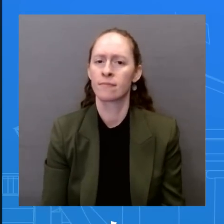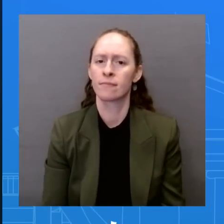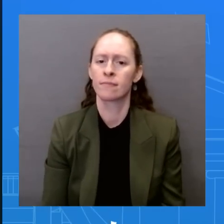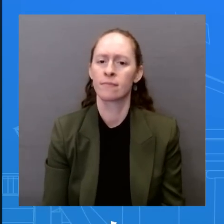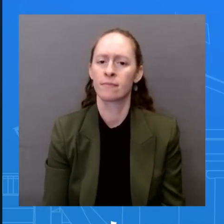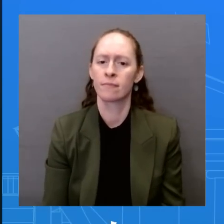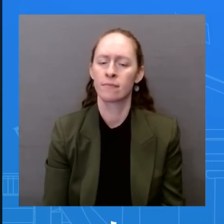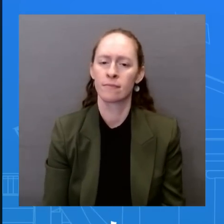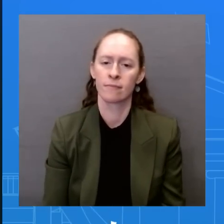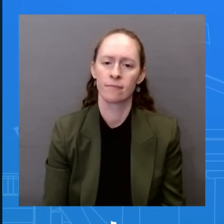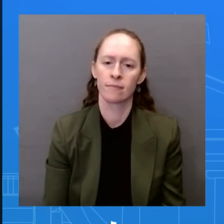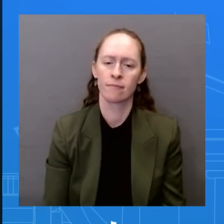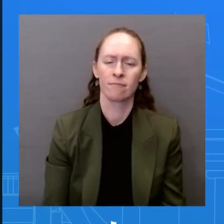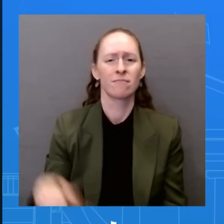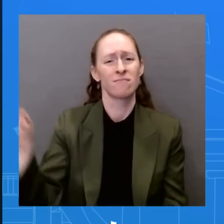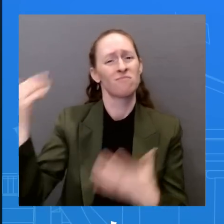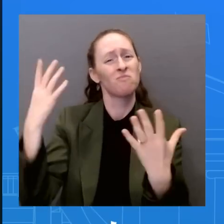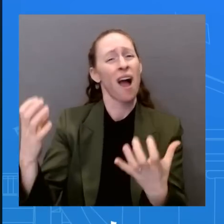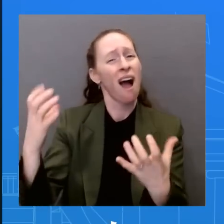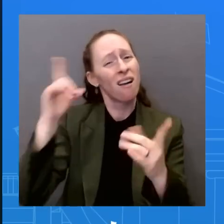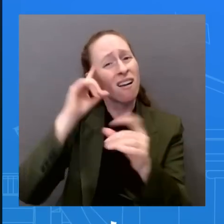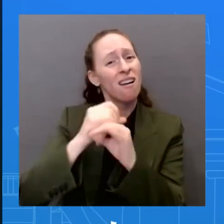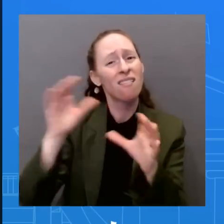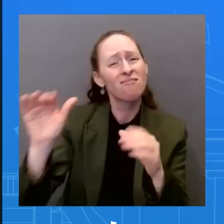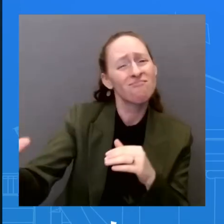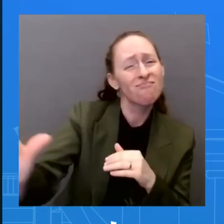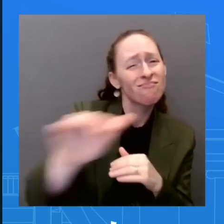or an independent or a Democrat. He asked for folks to come together